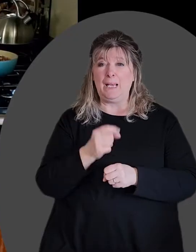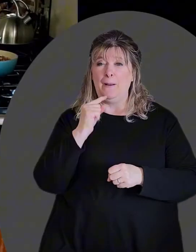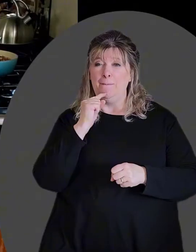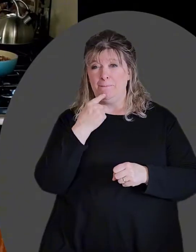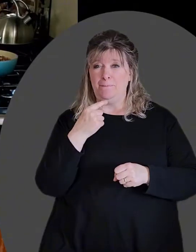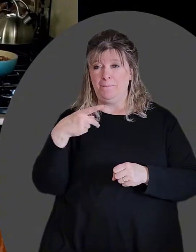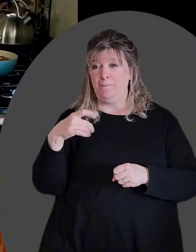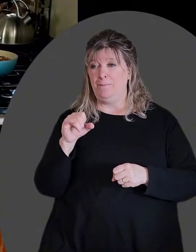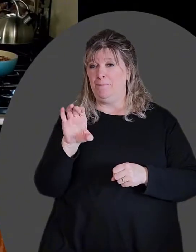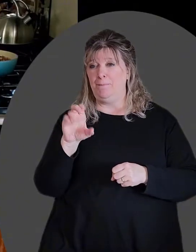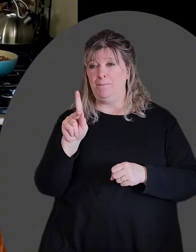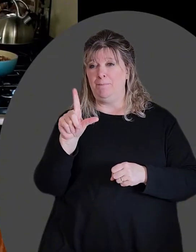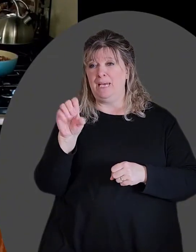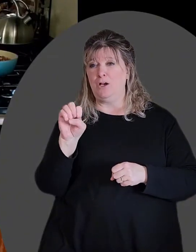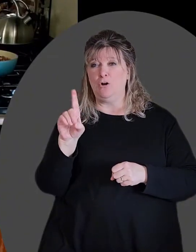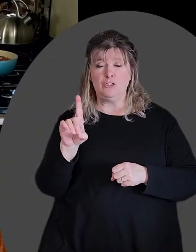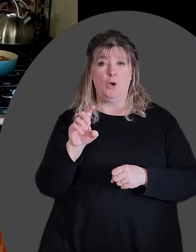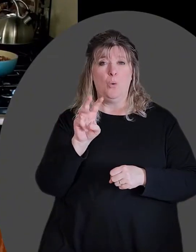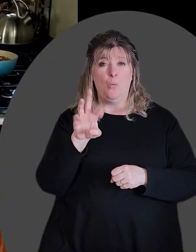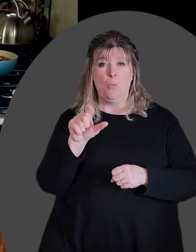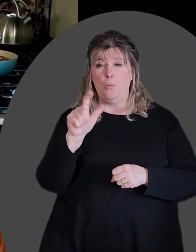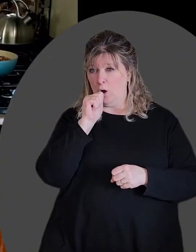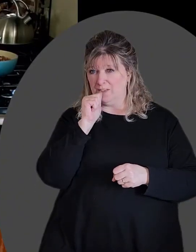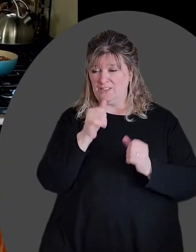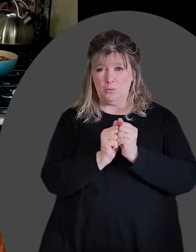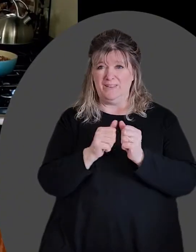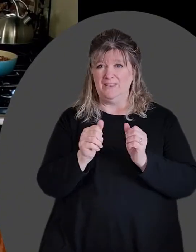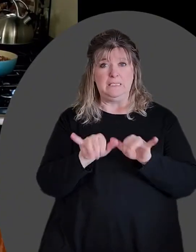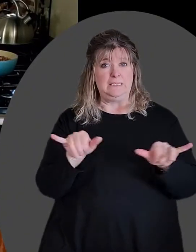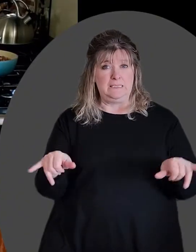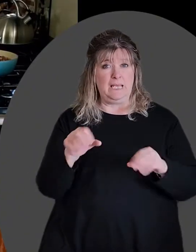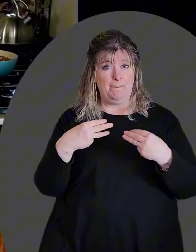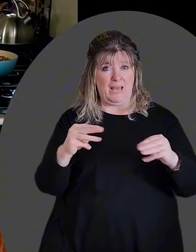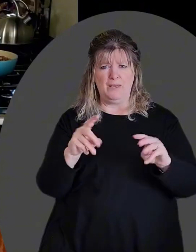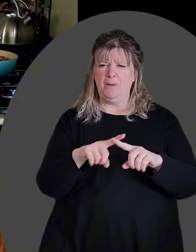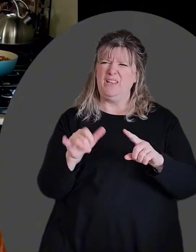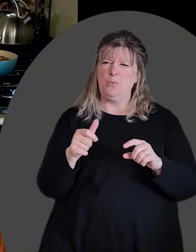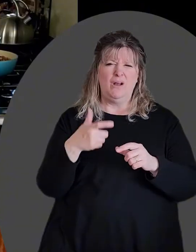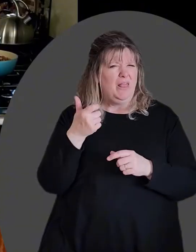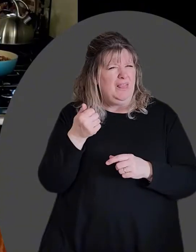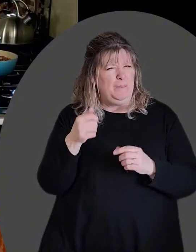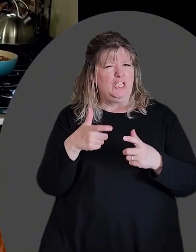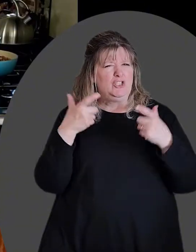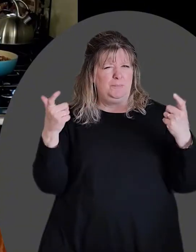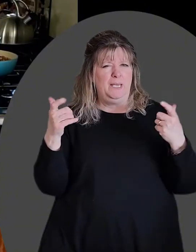the same method but they're a little they were a little too big with pickled walnuts usually keep them whole